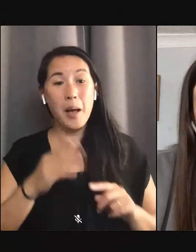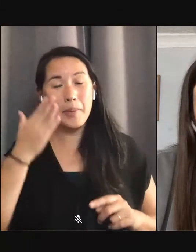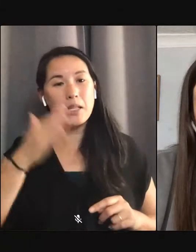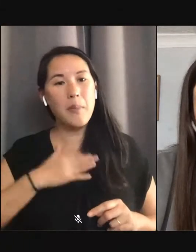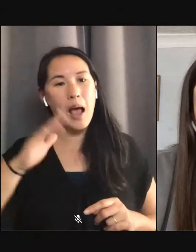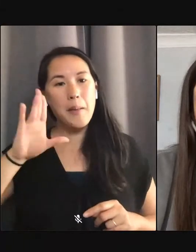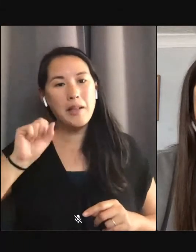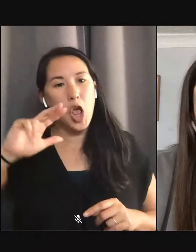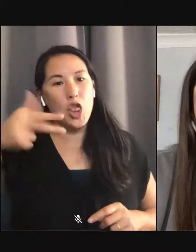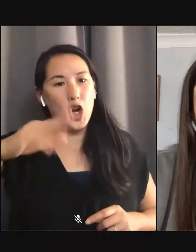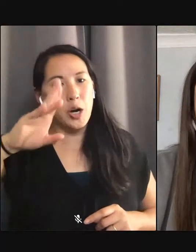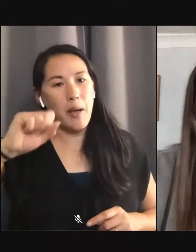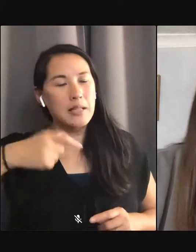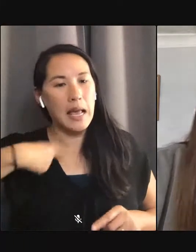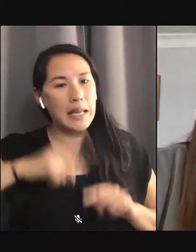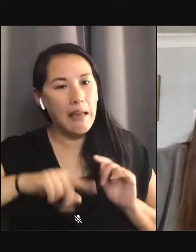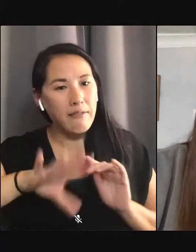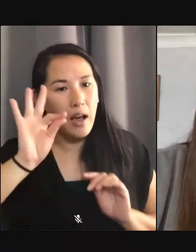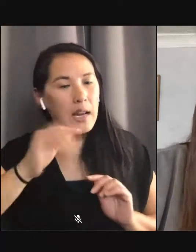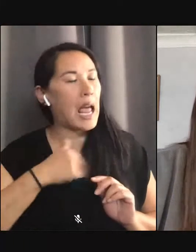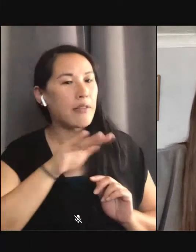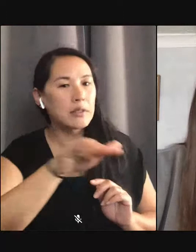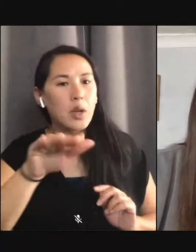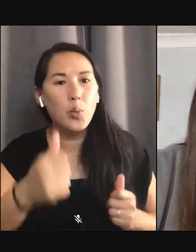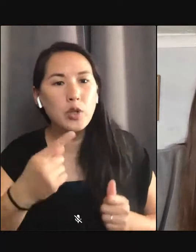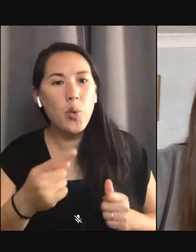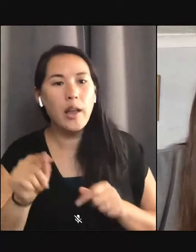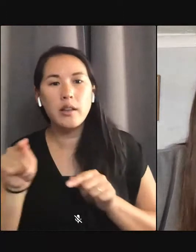i still can't find it i still have to ask someone which bus is mine now it turned out that the first